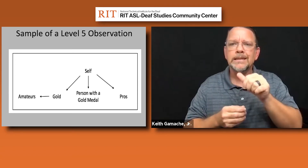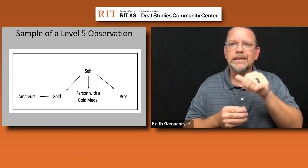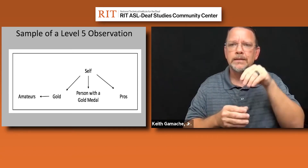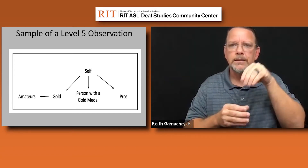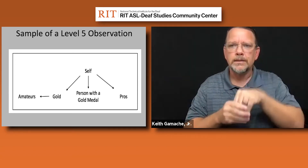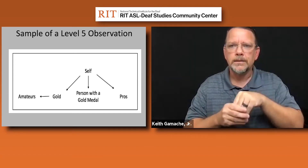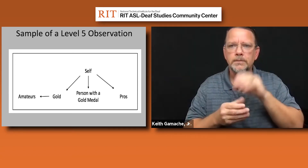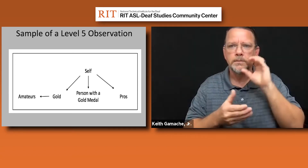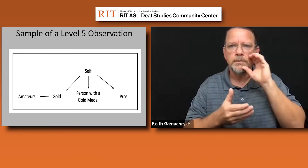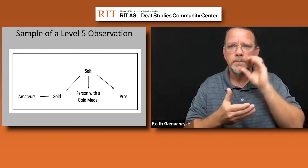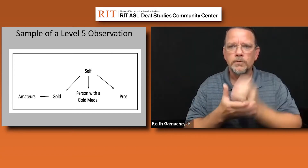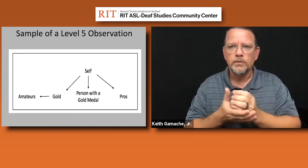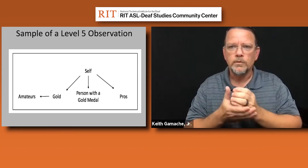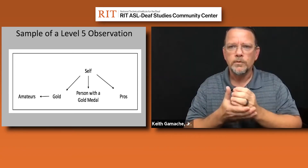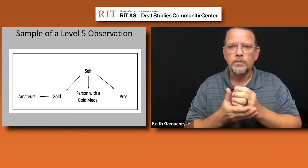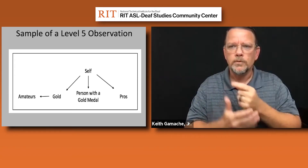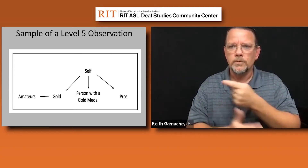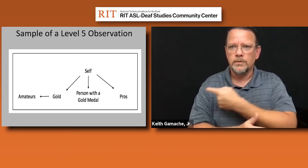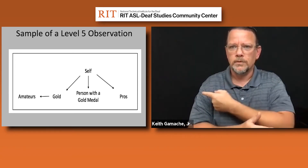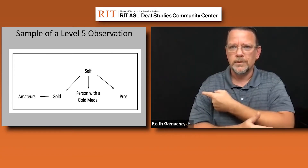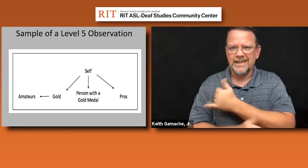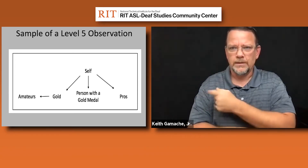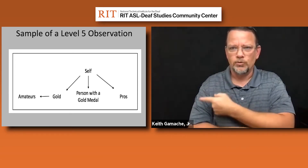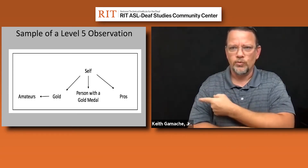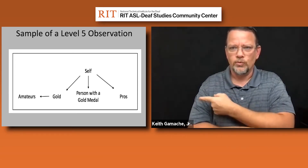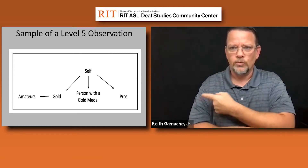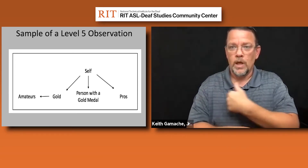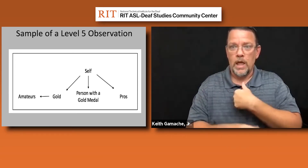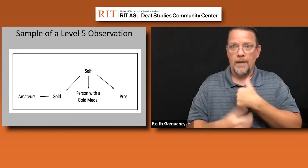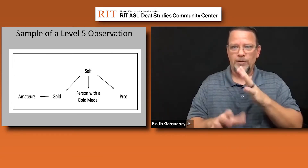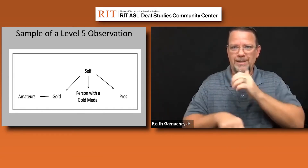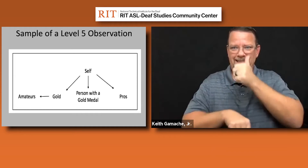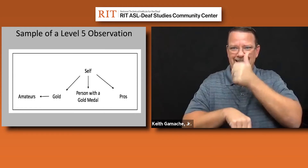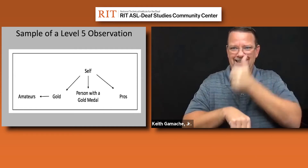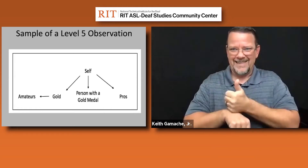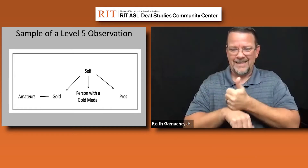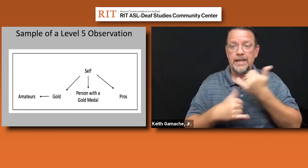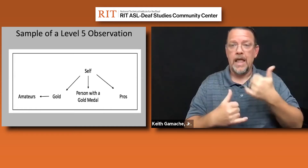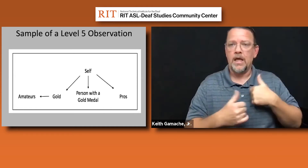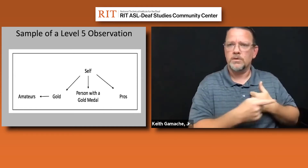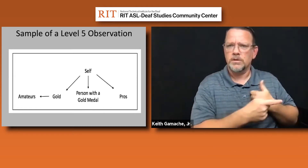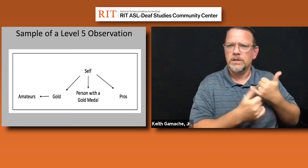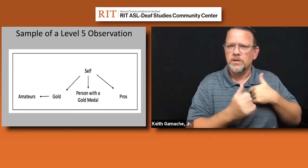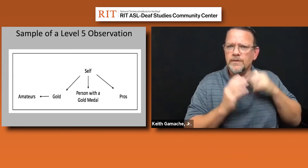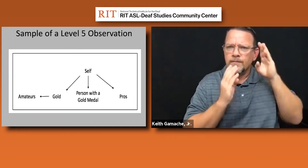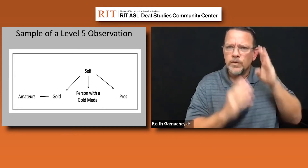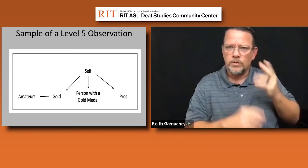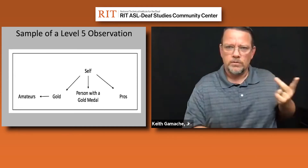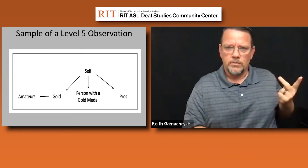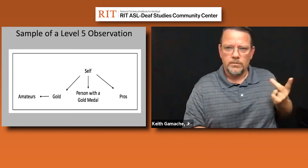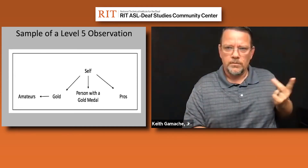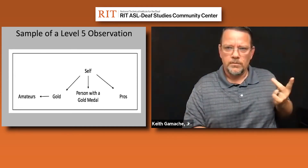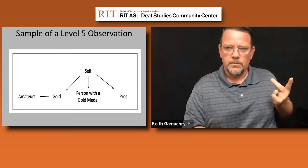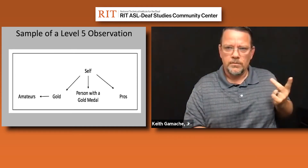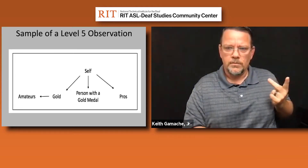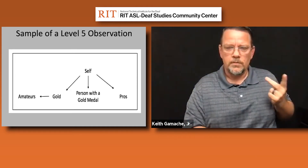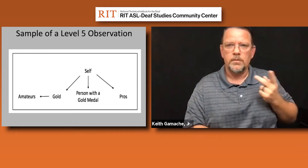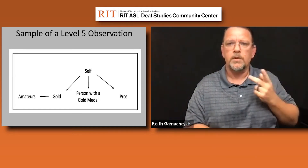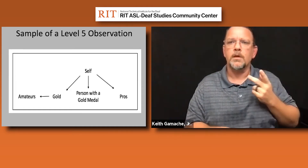Well, you didn't say that, but I've identified, even though I'm not saying where my daughter is in that moment, she still hasn't left my right side,